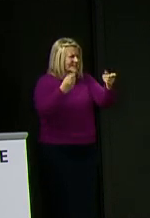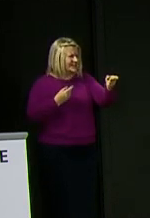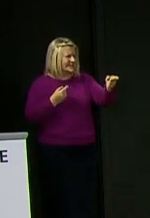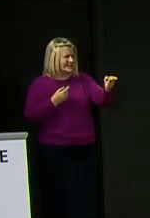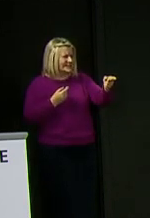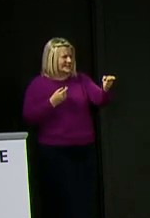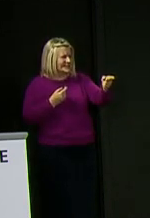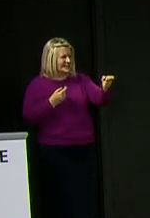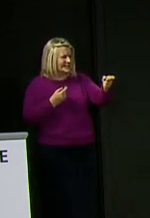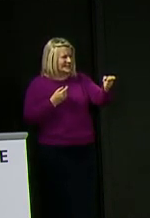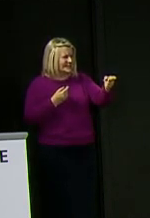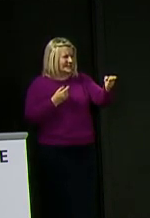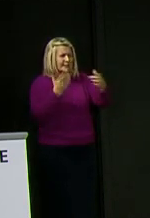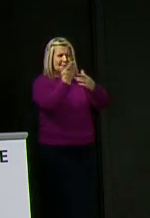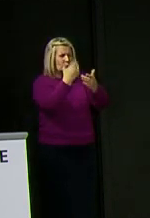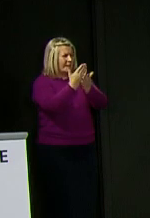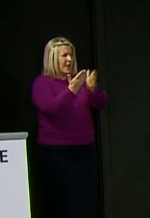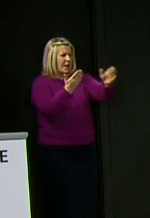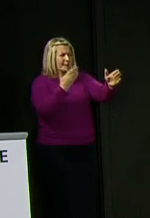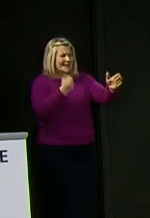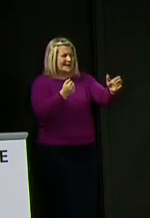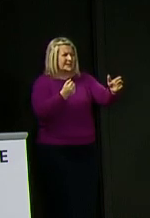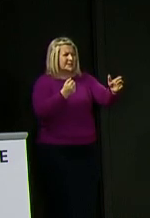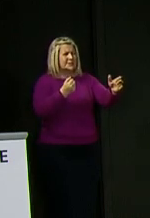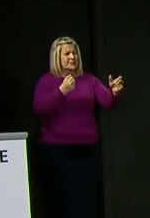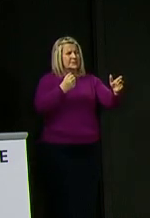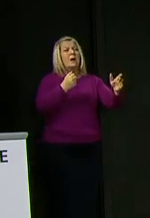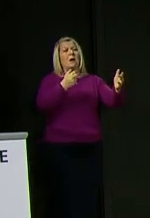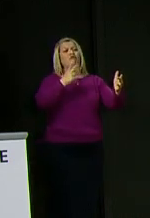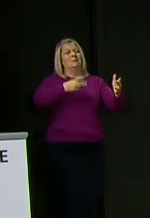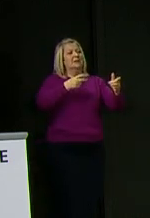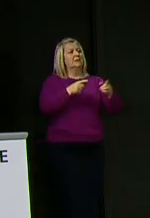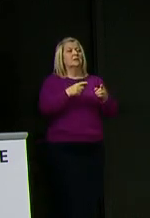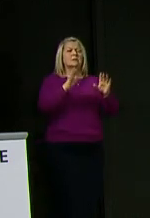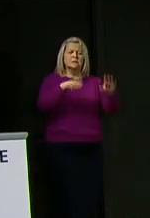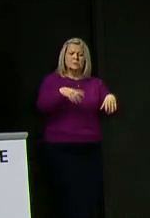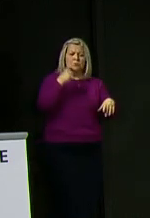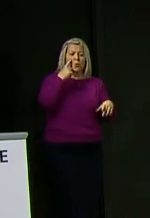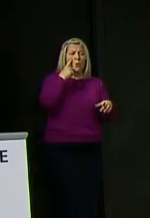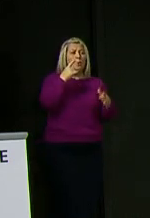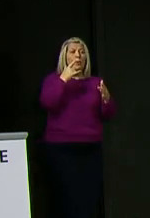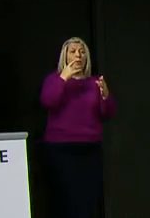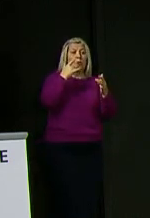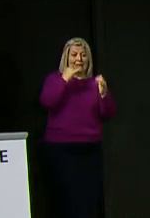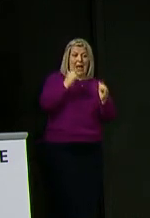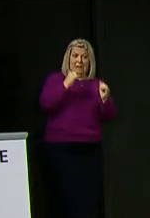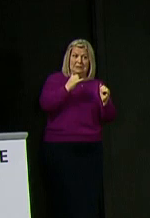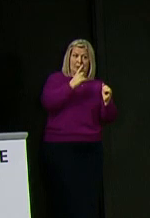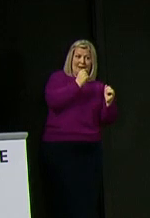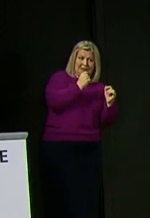Sorry. I shall repeat it. Can you hear me now? I was asking about the R number as you